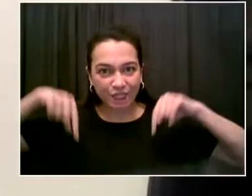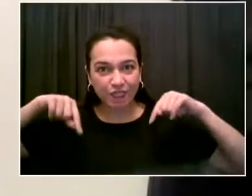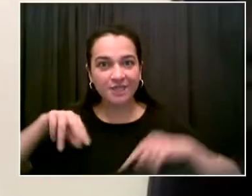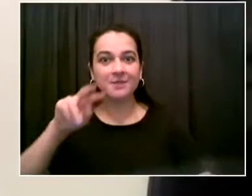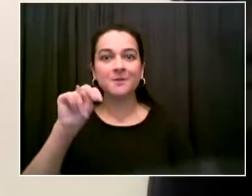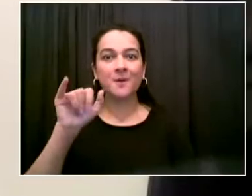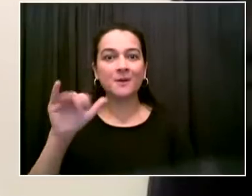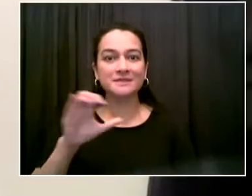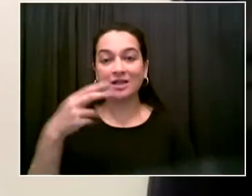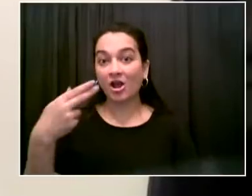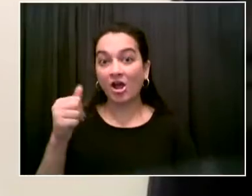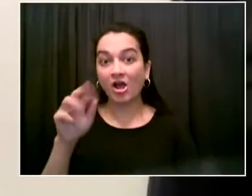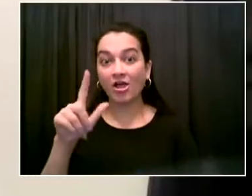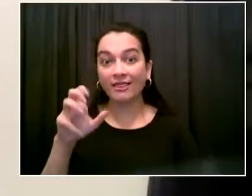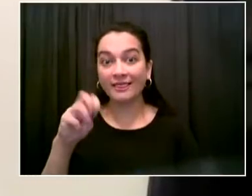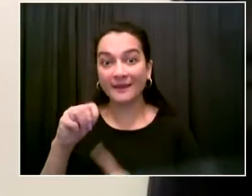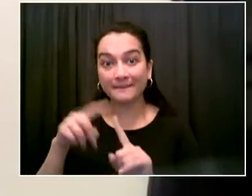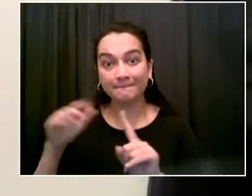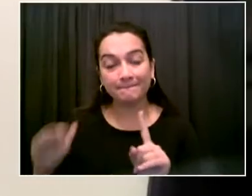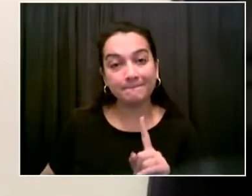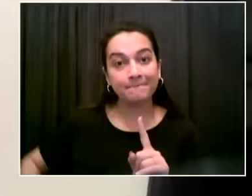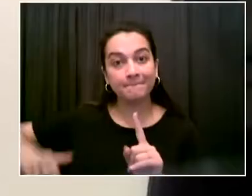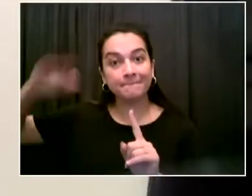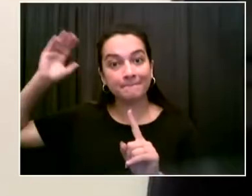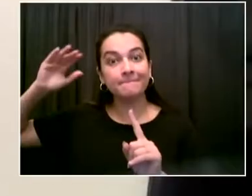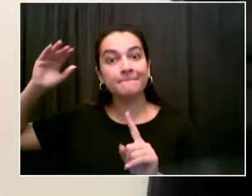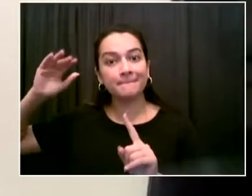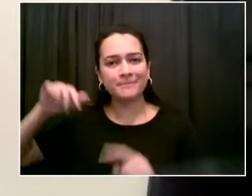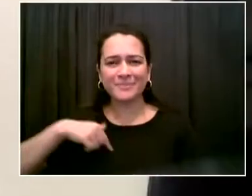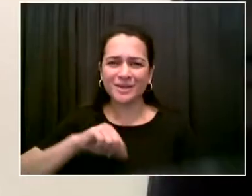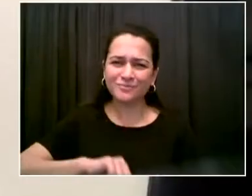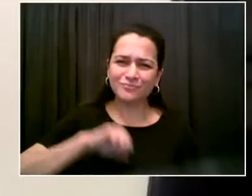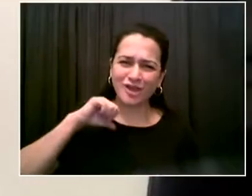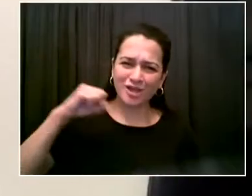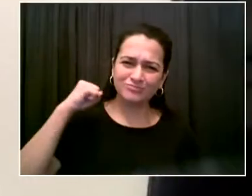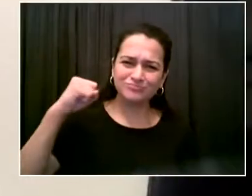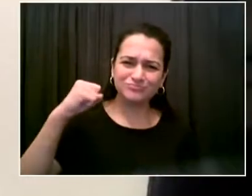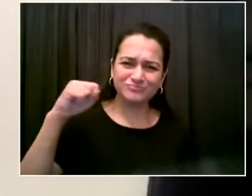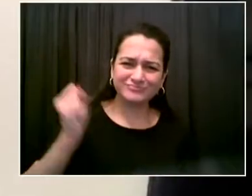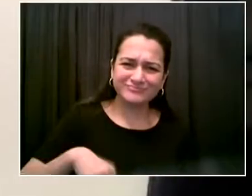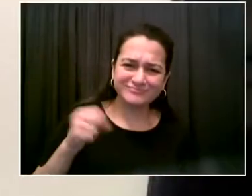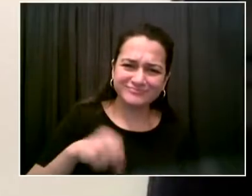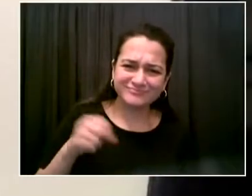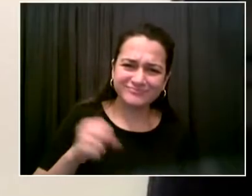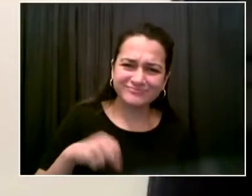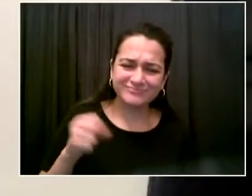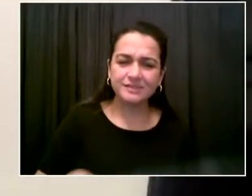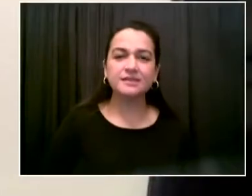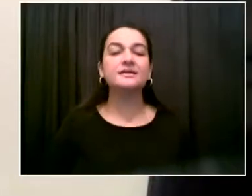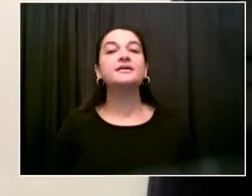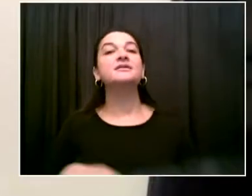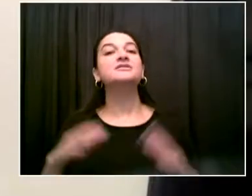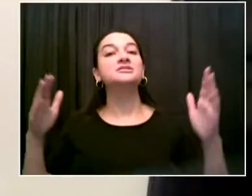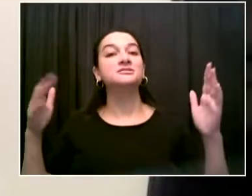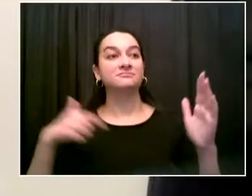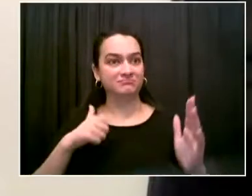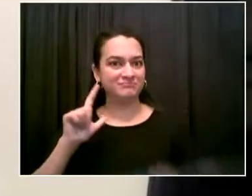NEW YORK CITY HOSPITALITY AND A LIFELONG NEW YORKER WHO WAS BORN AND BRED IN THE VILLAGE OF HARLEM AND AS A